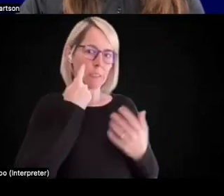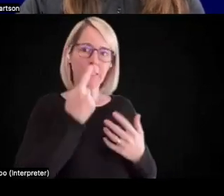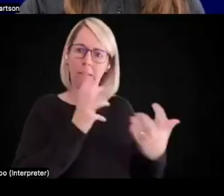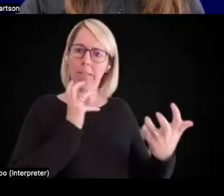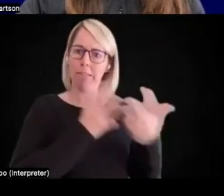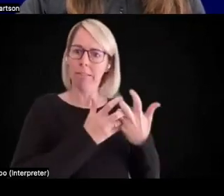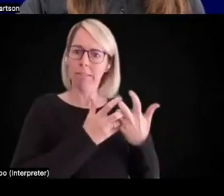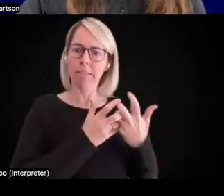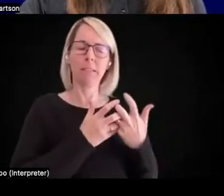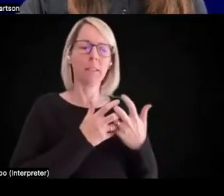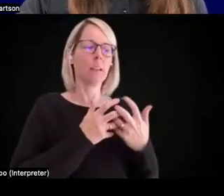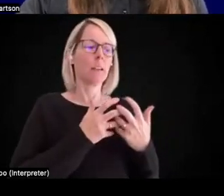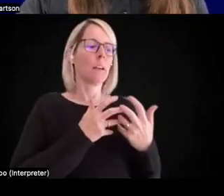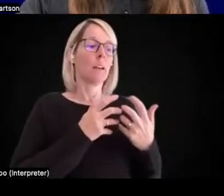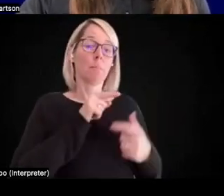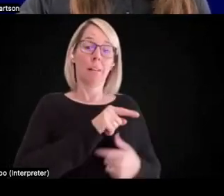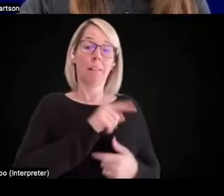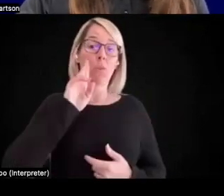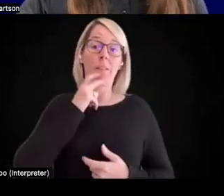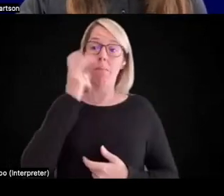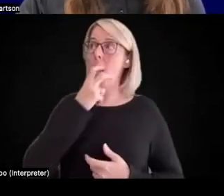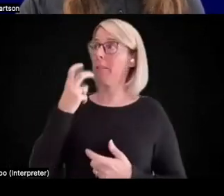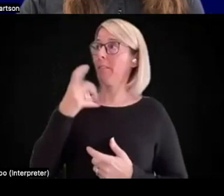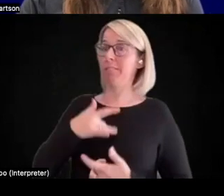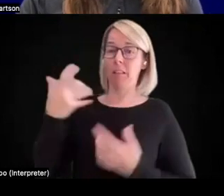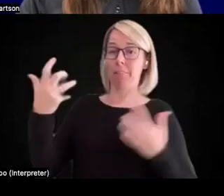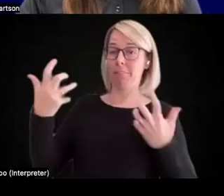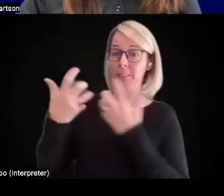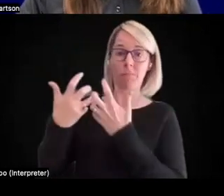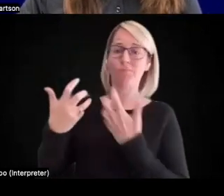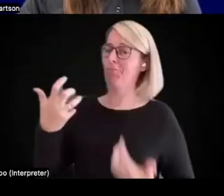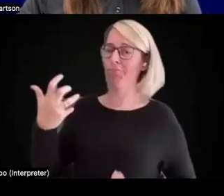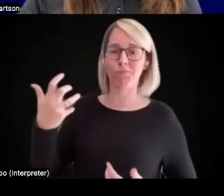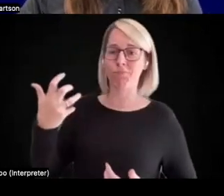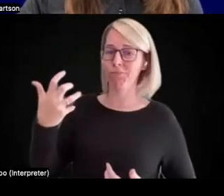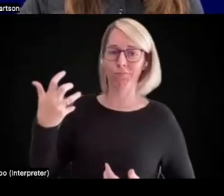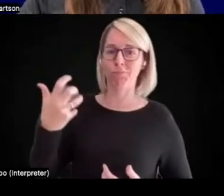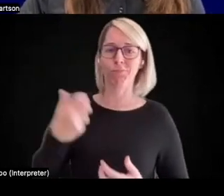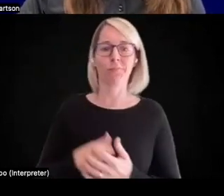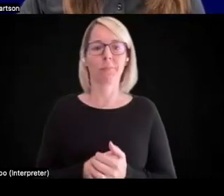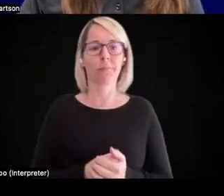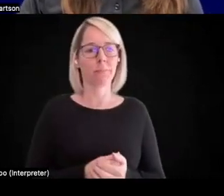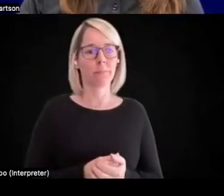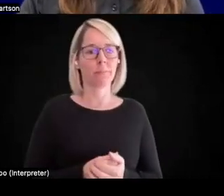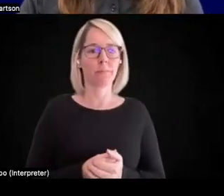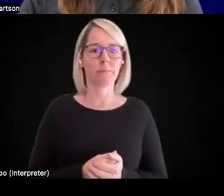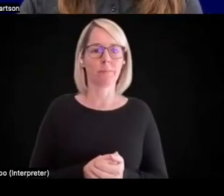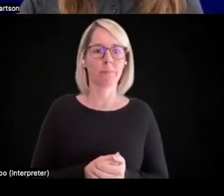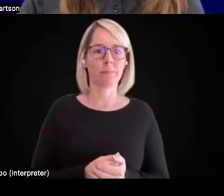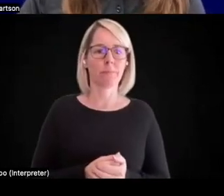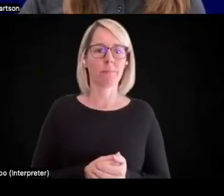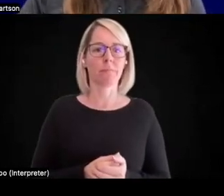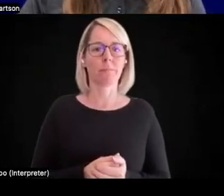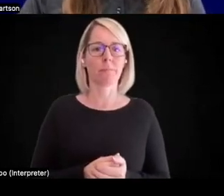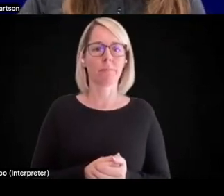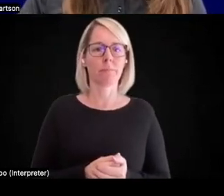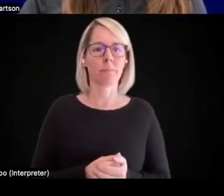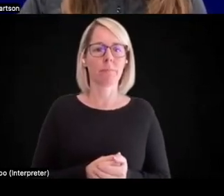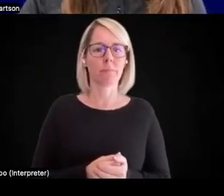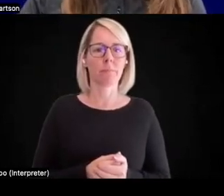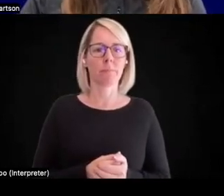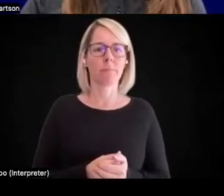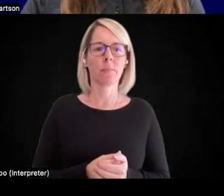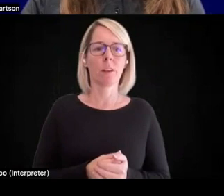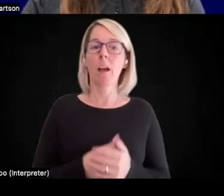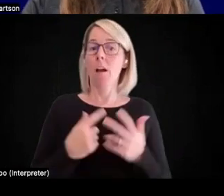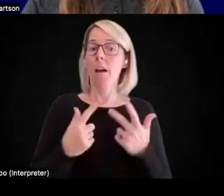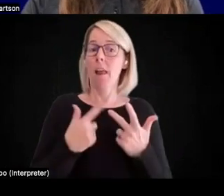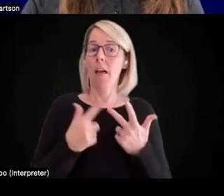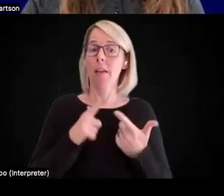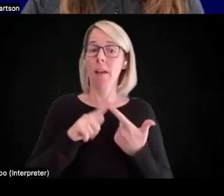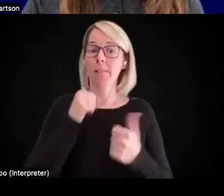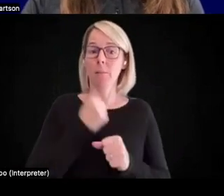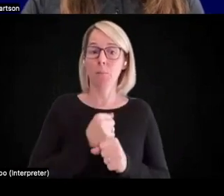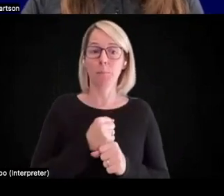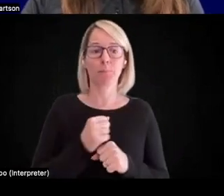it is not a deafblind attuned reaction. Let's look at another example. In fact,